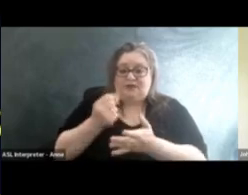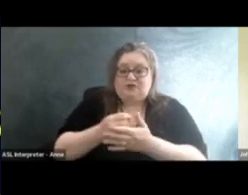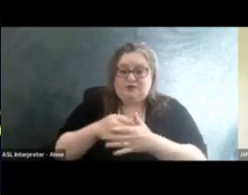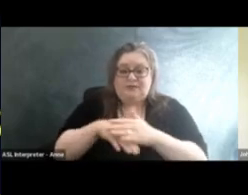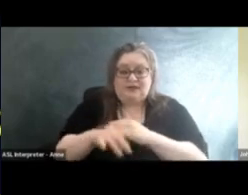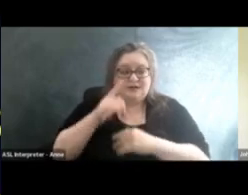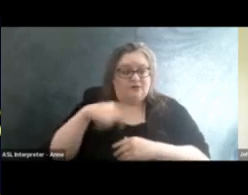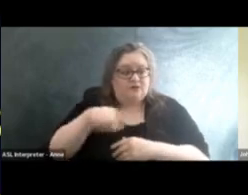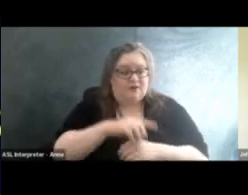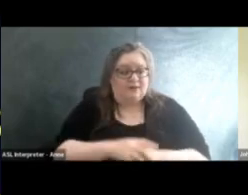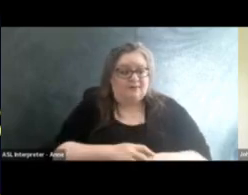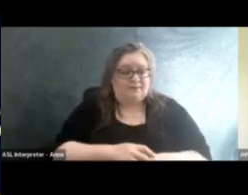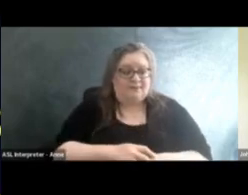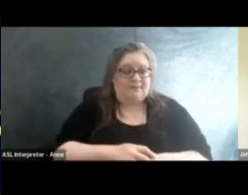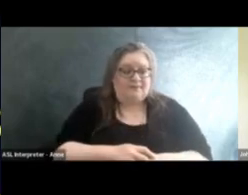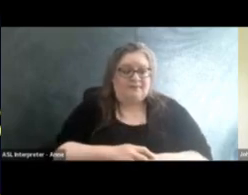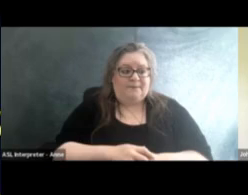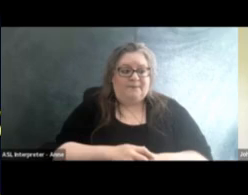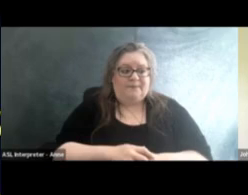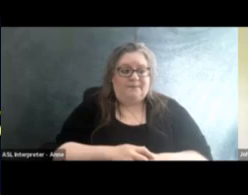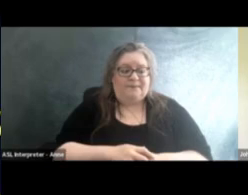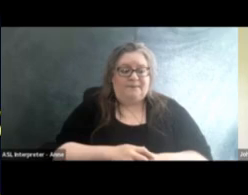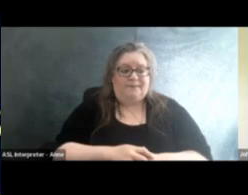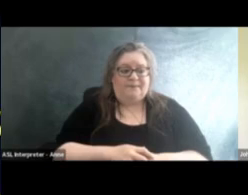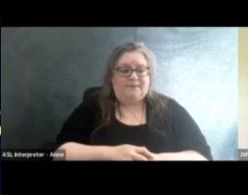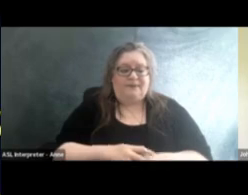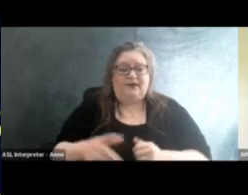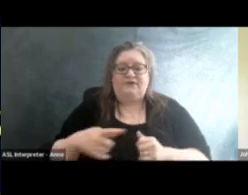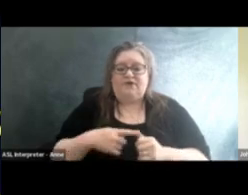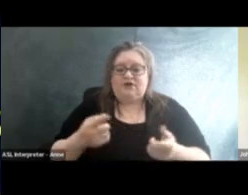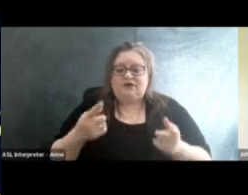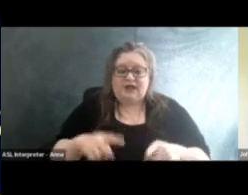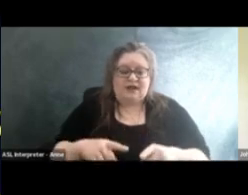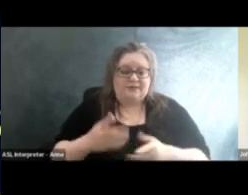them. First, what happens is that some of those frontal area